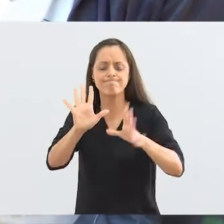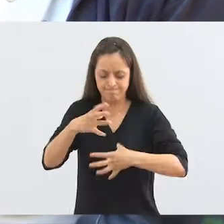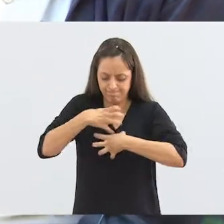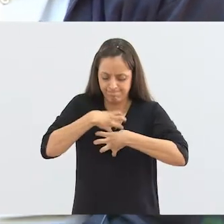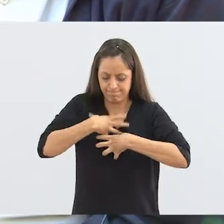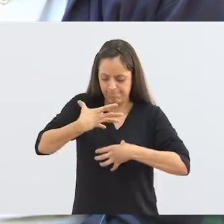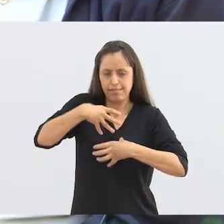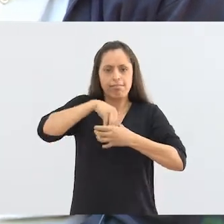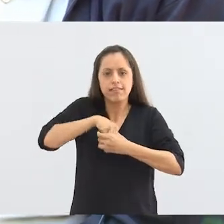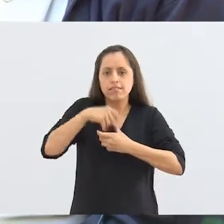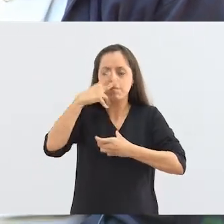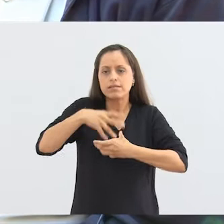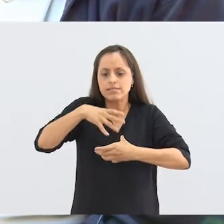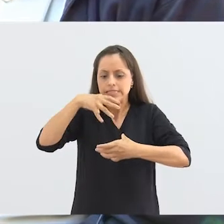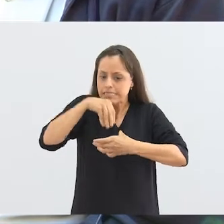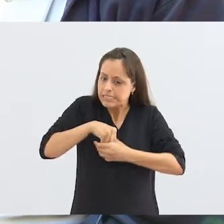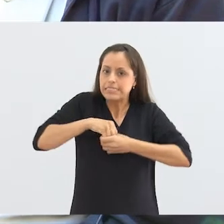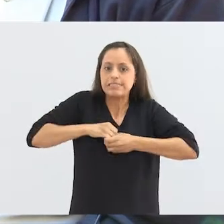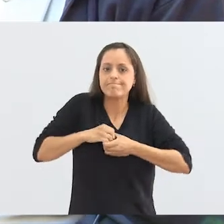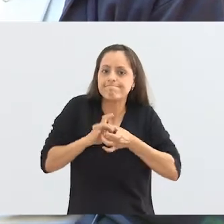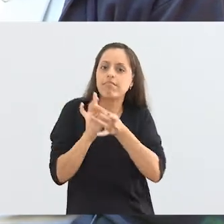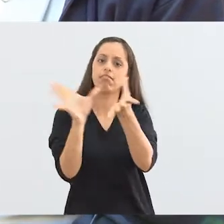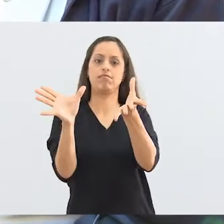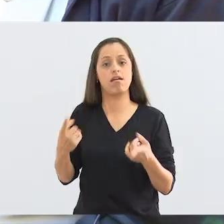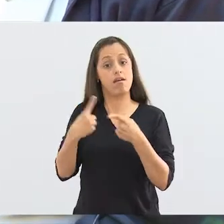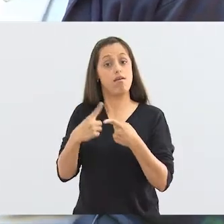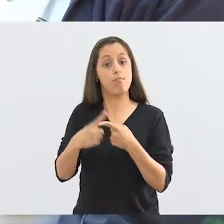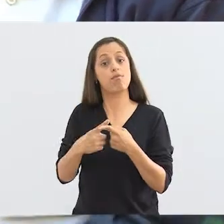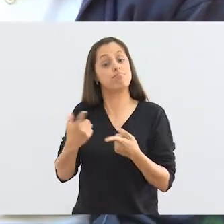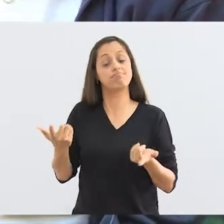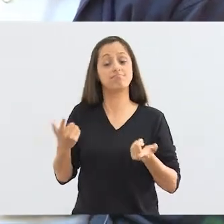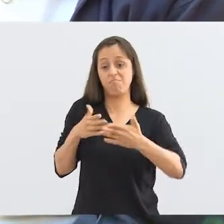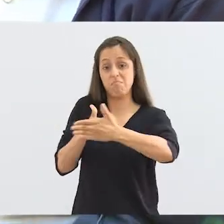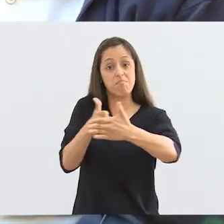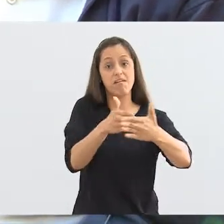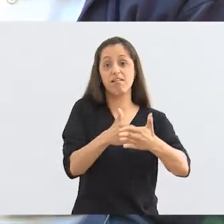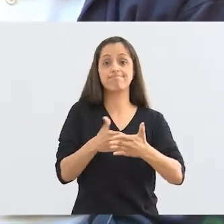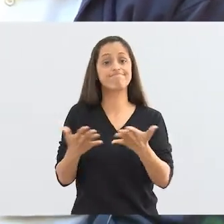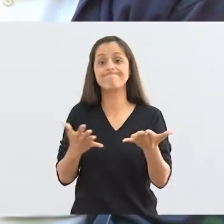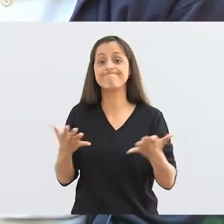Usually, this is not the correct way. You have to help the person to be independent.